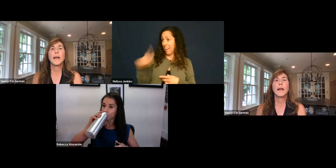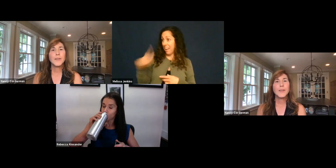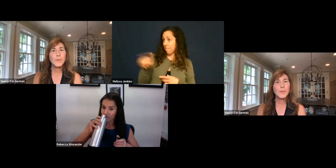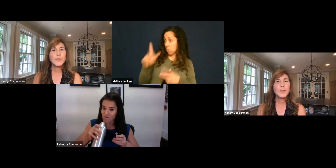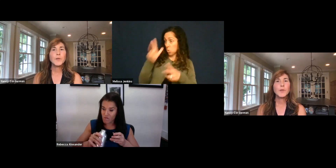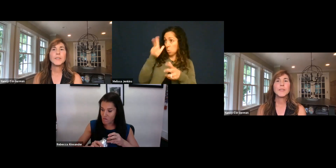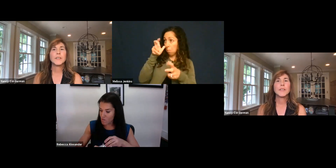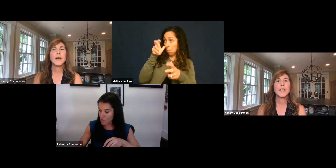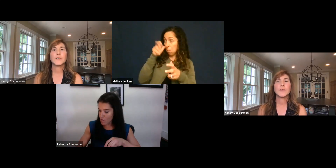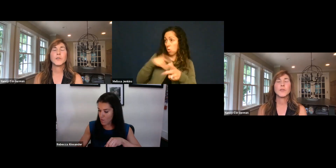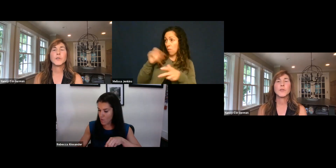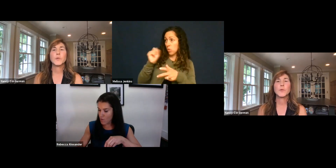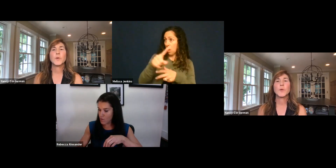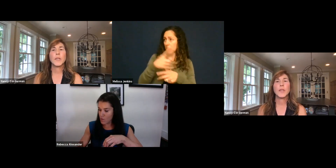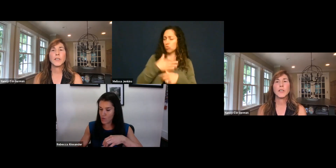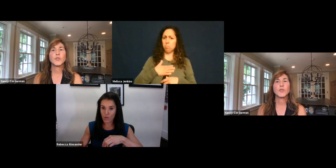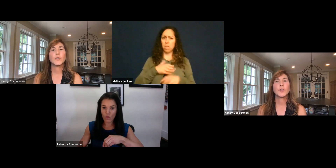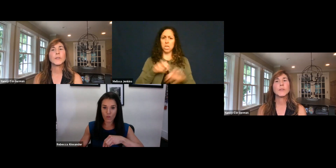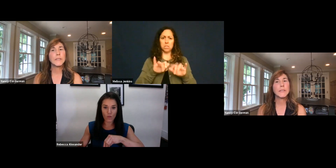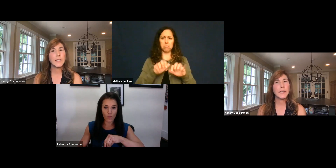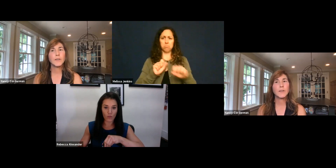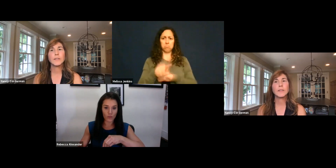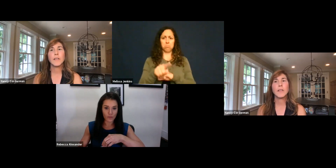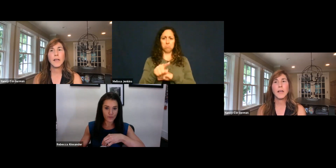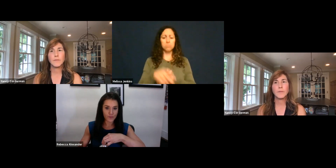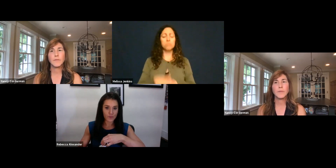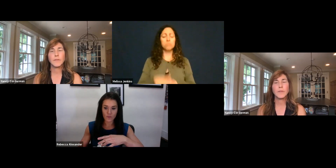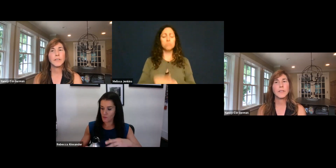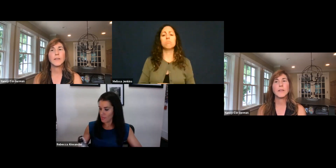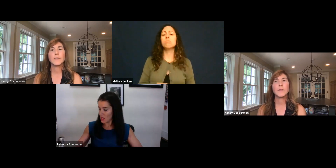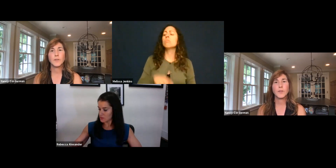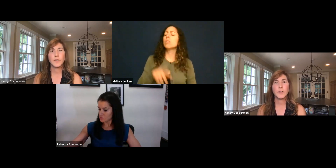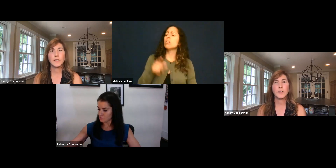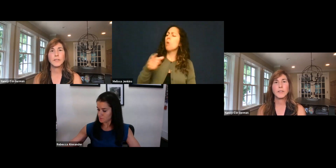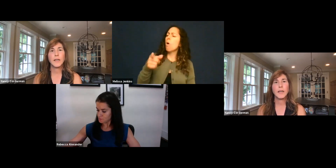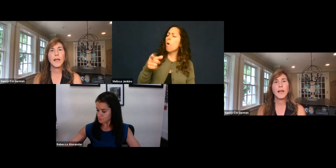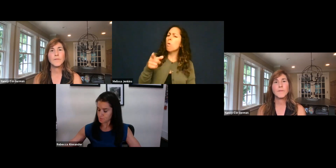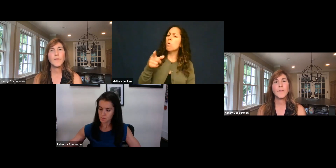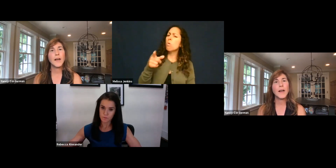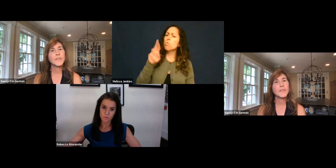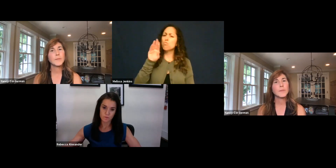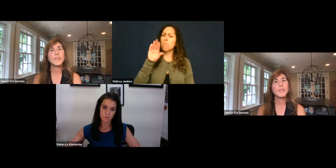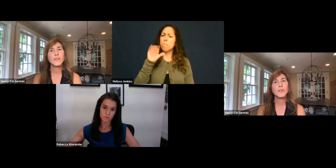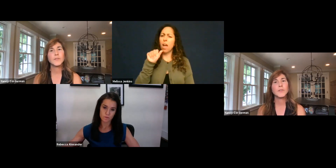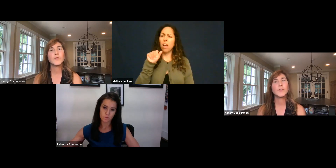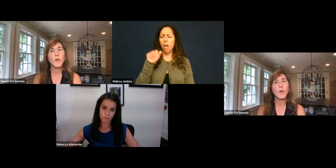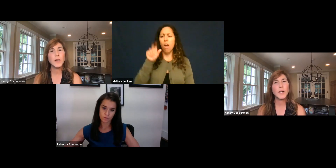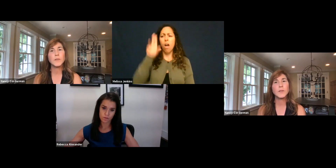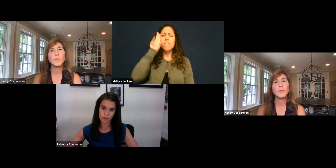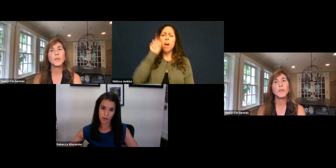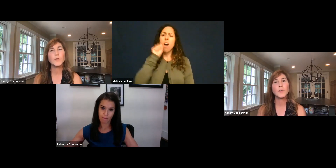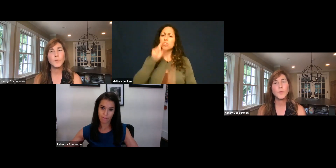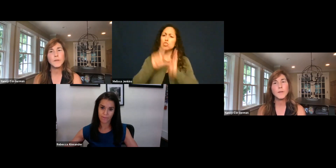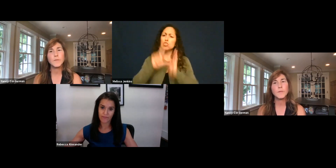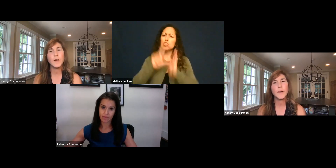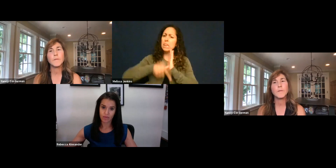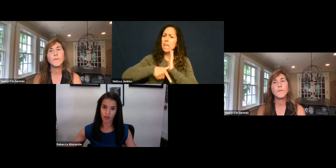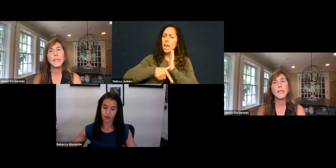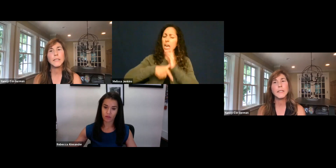As someone who is diagnosed with Usher later in life, late 30s, I find that I'm still struggling with the grief of feeling